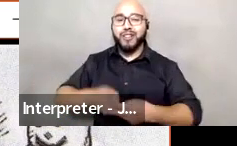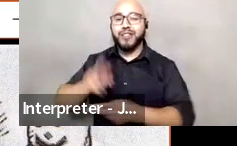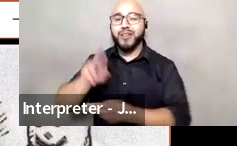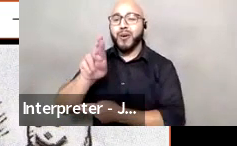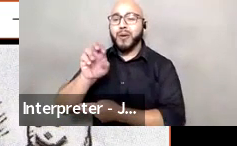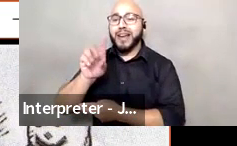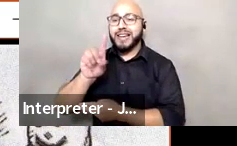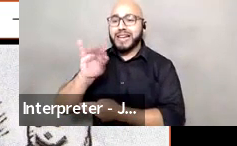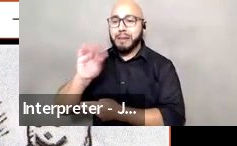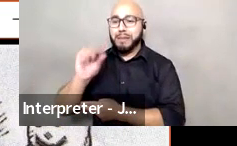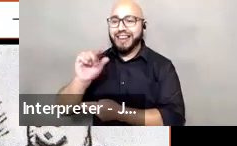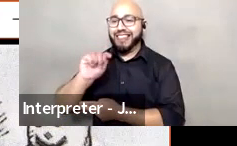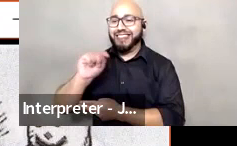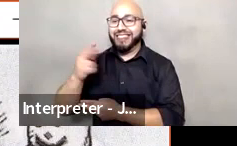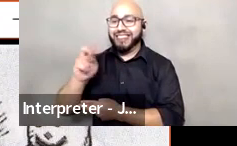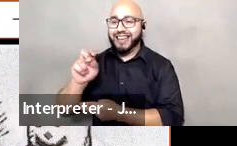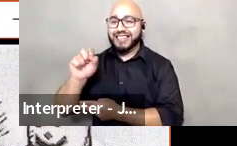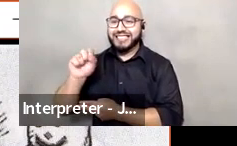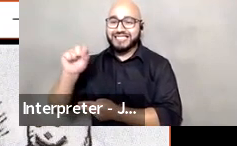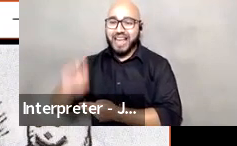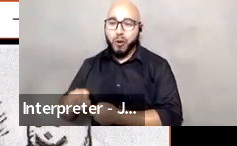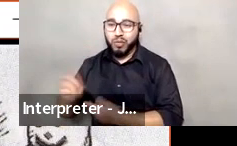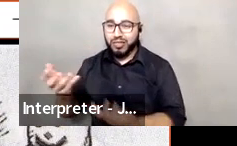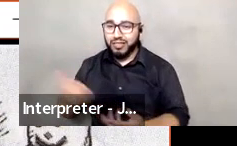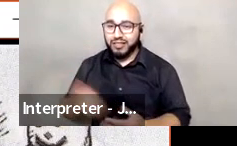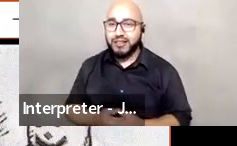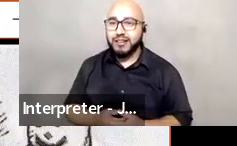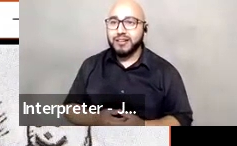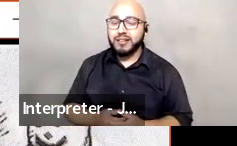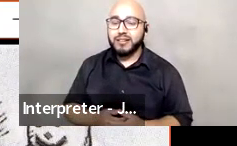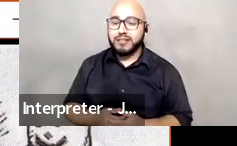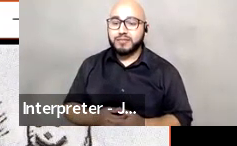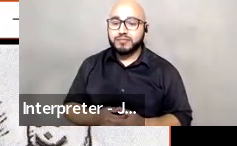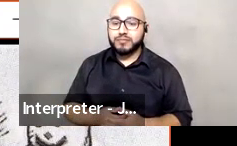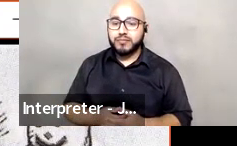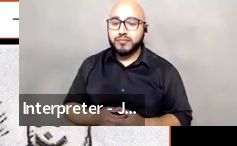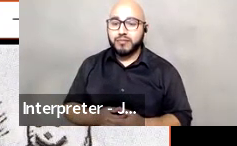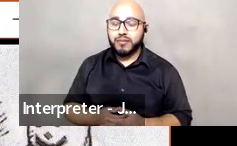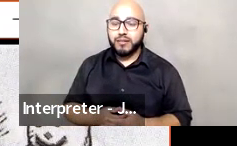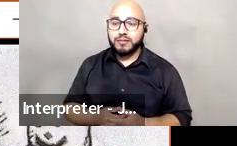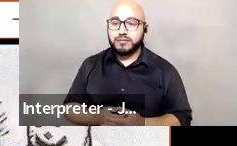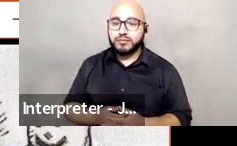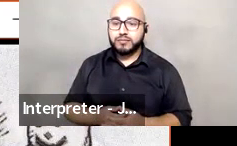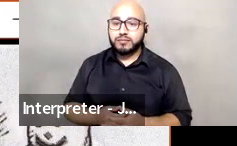saw this was that they were bringing